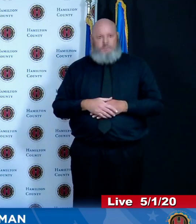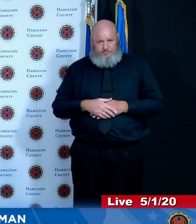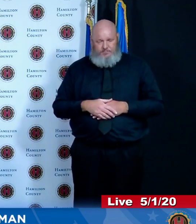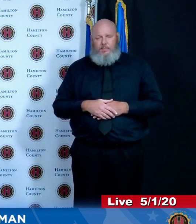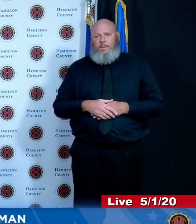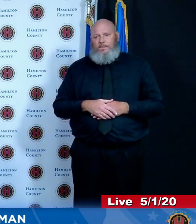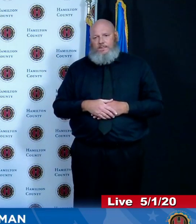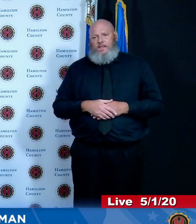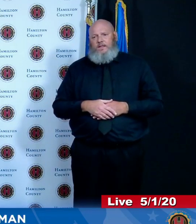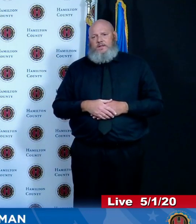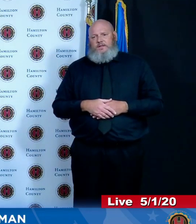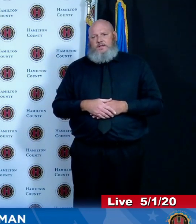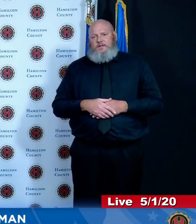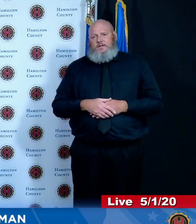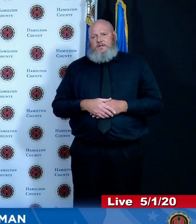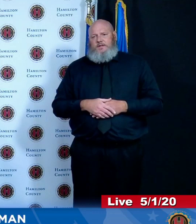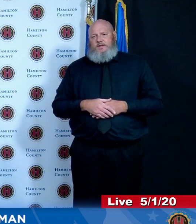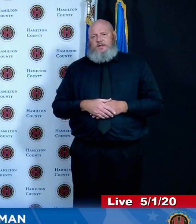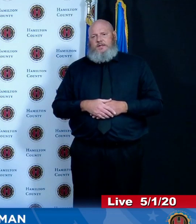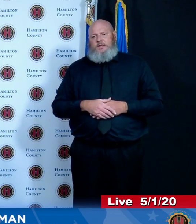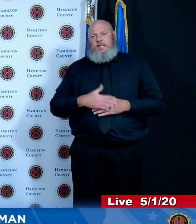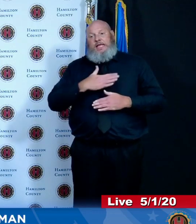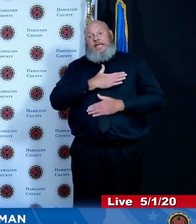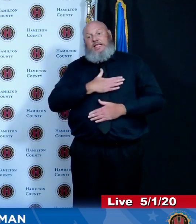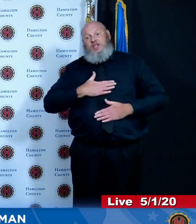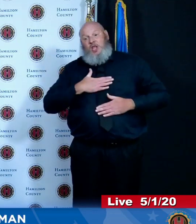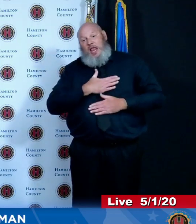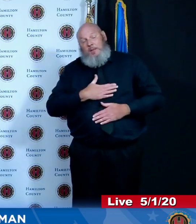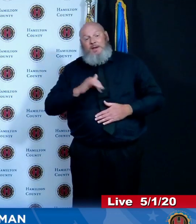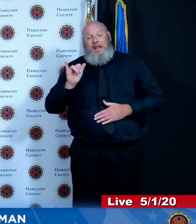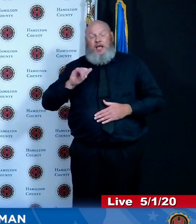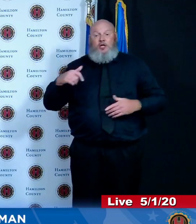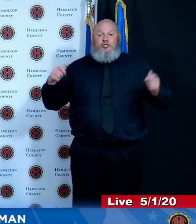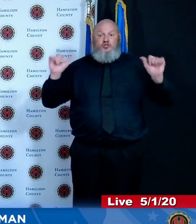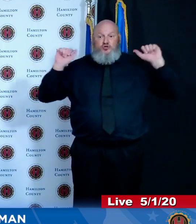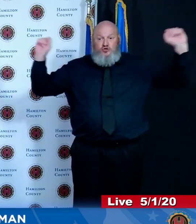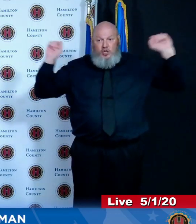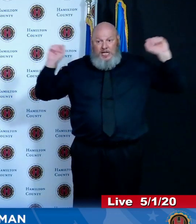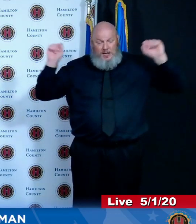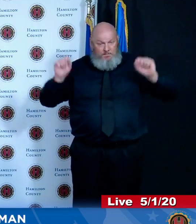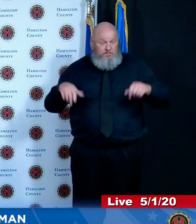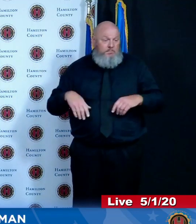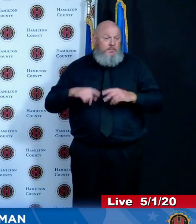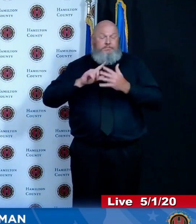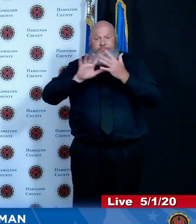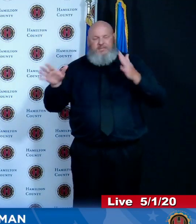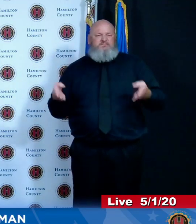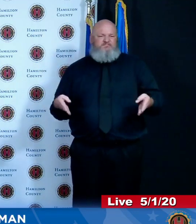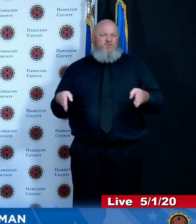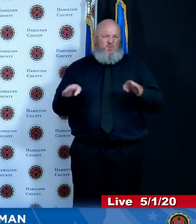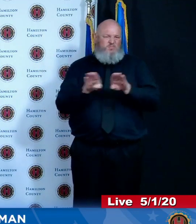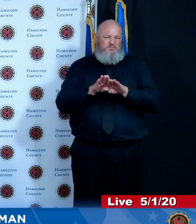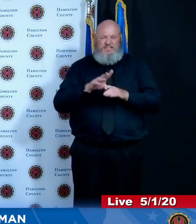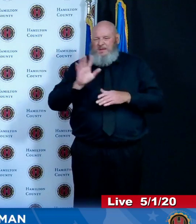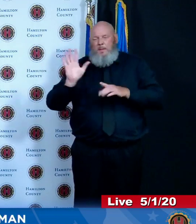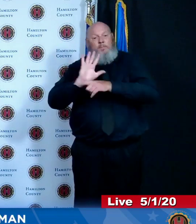entertainment recreation and gym facilities are still closed at this time they are also I believe having a task force with the governor to figure out